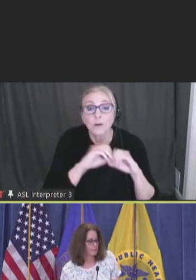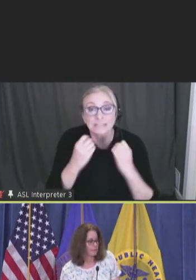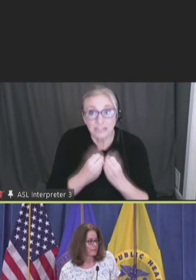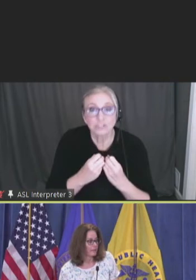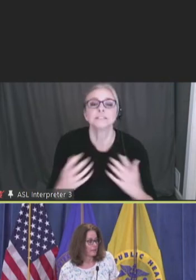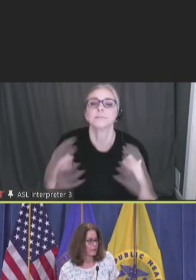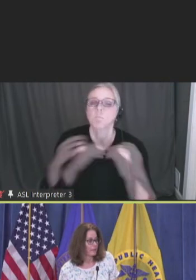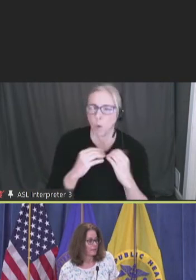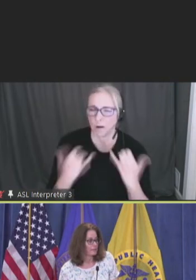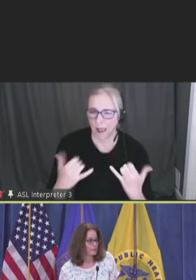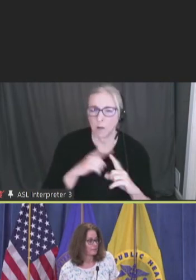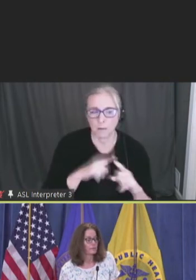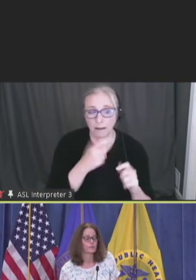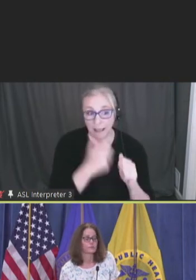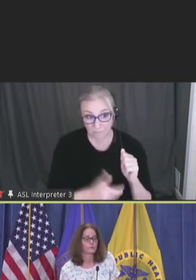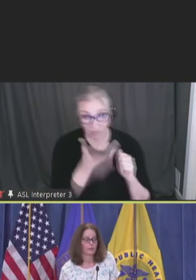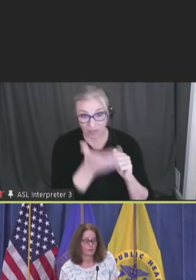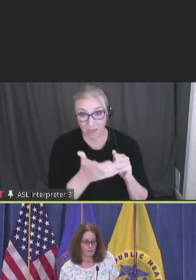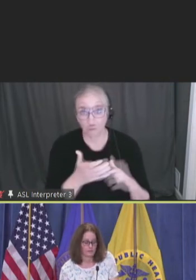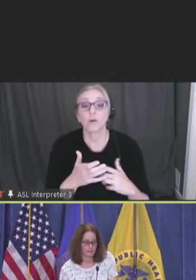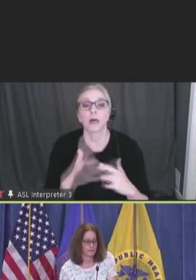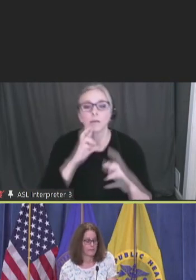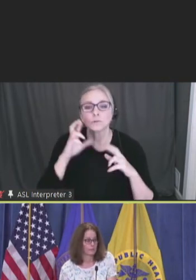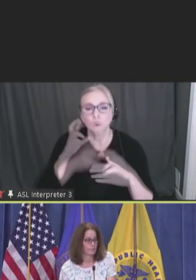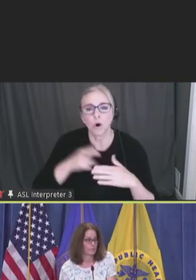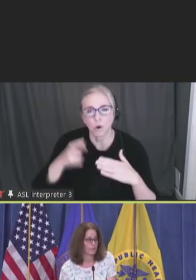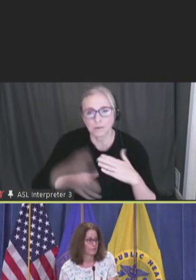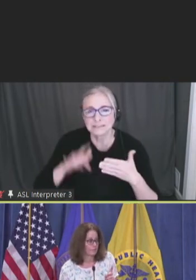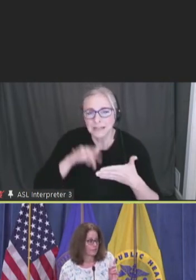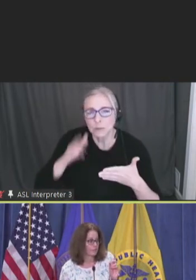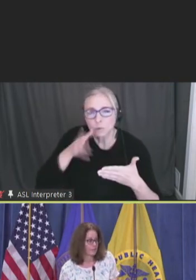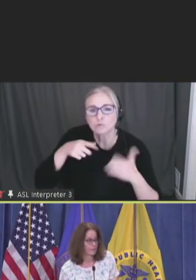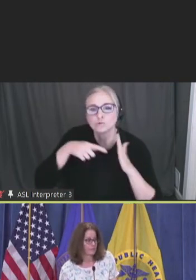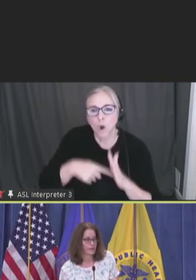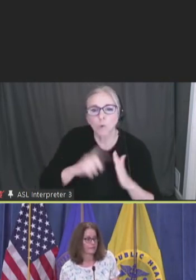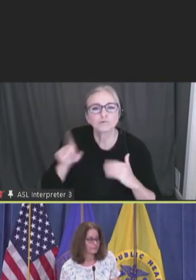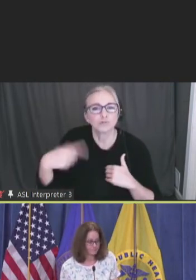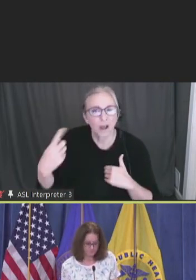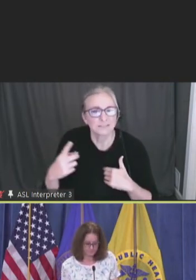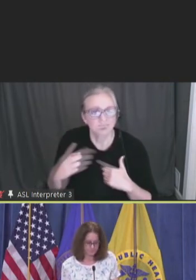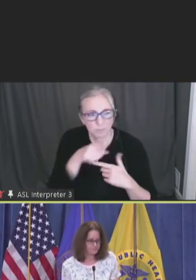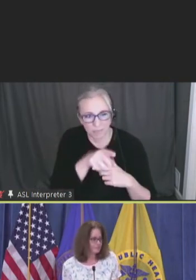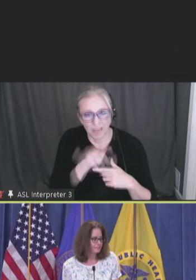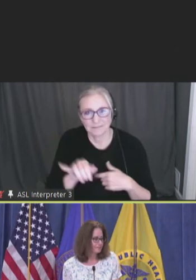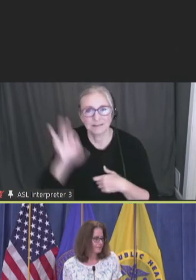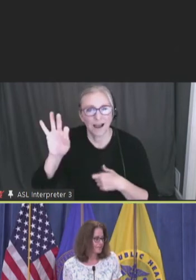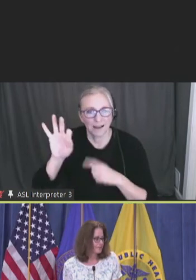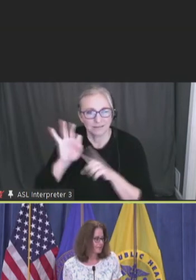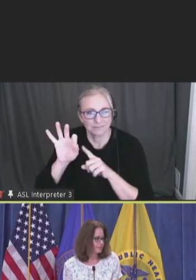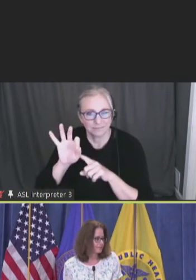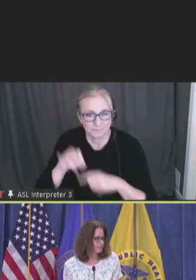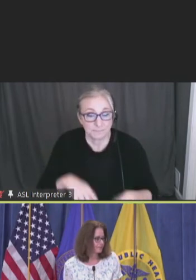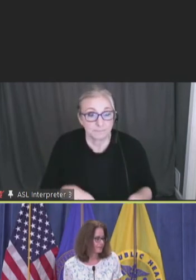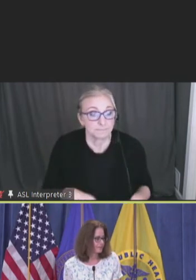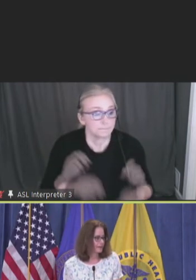But everything on these results are going to -- on these studies are going to be showing just the data from the nine.